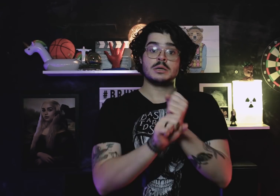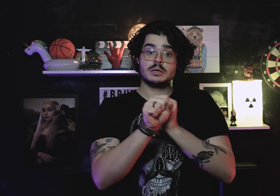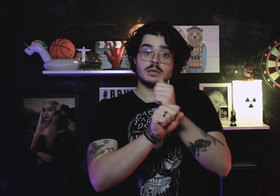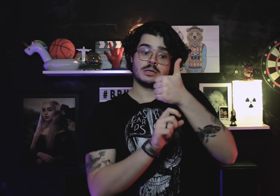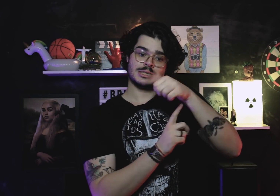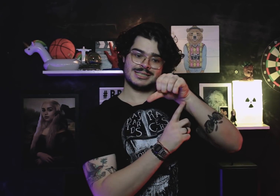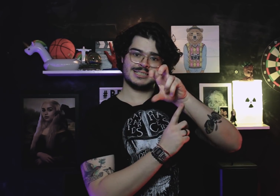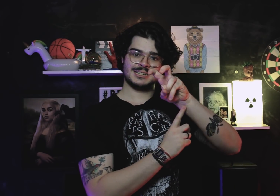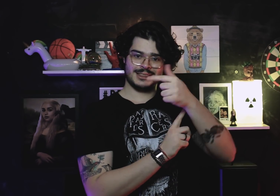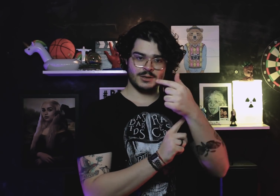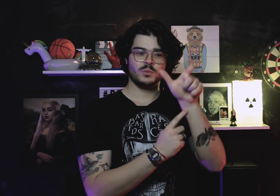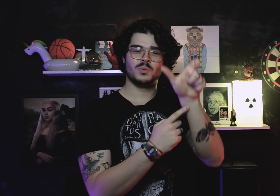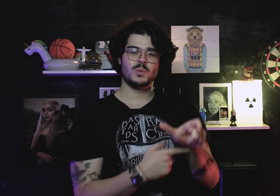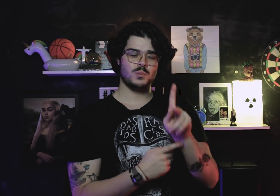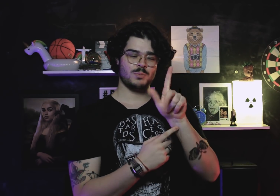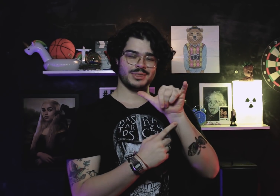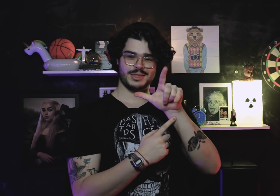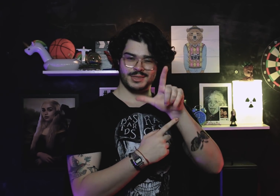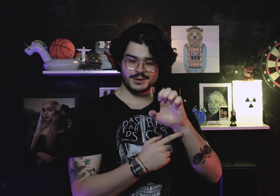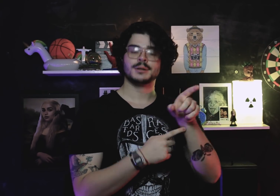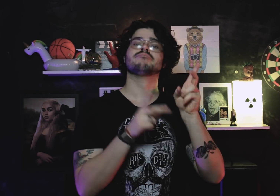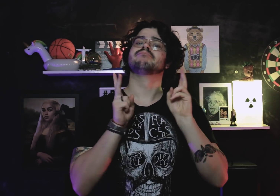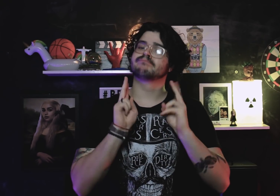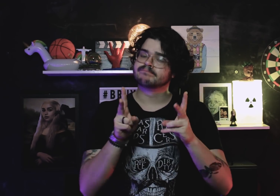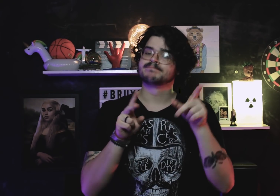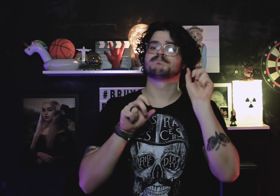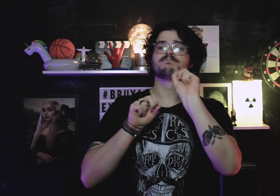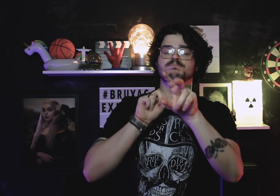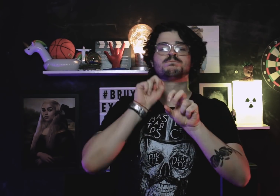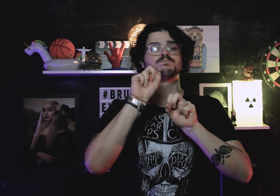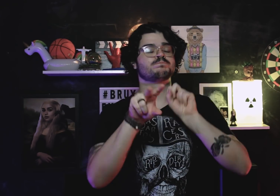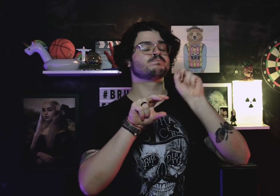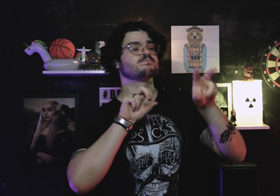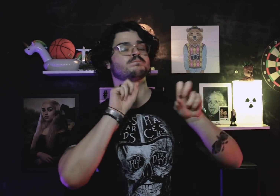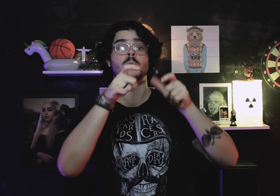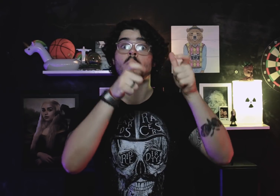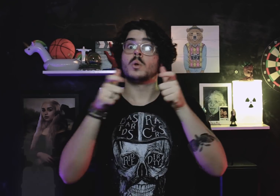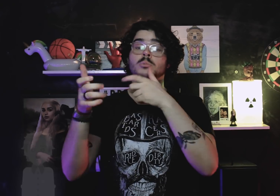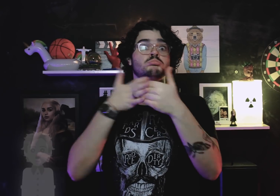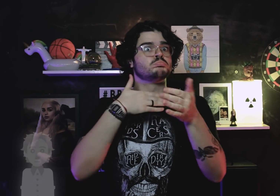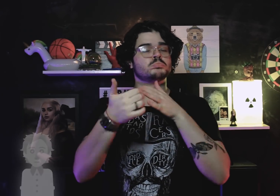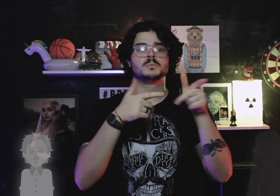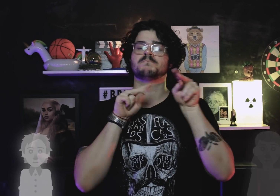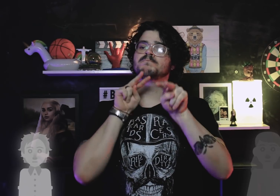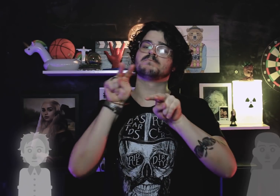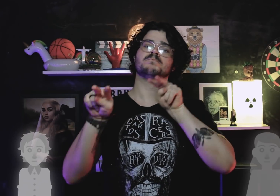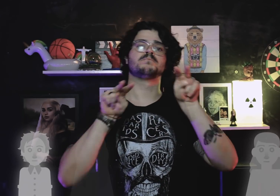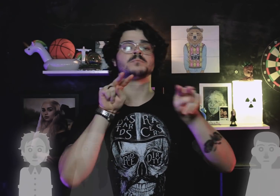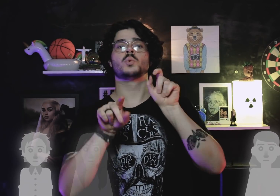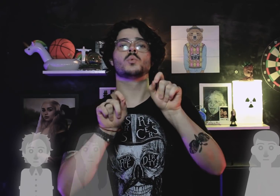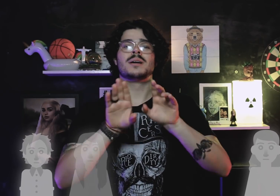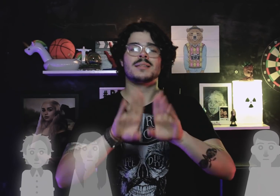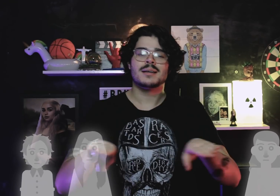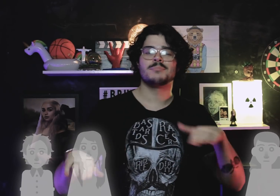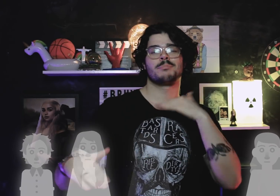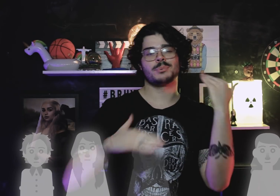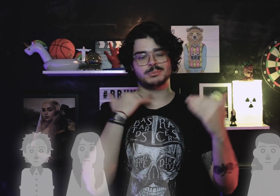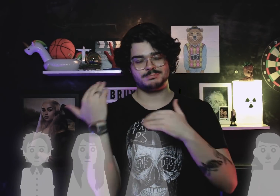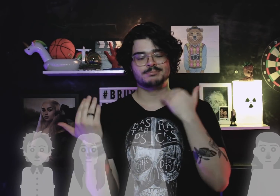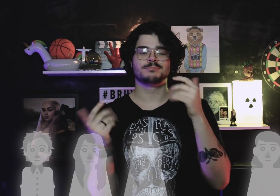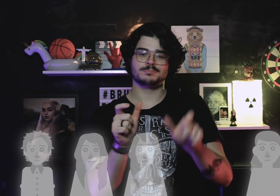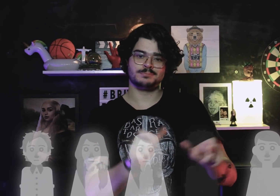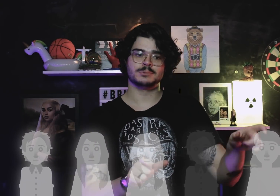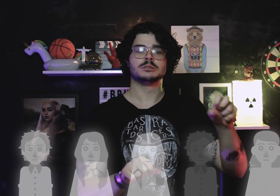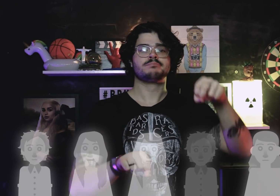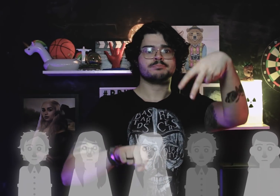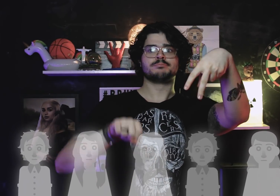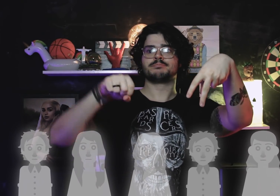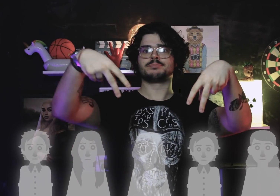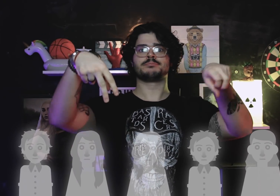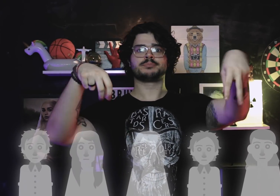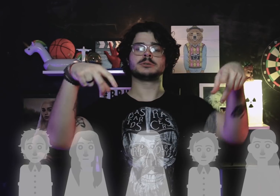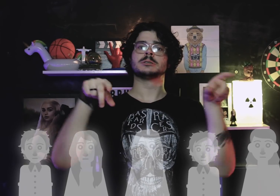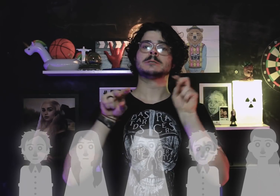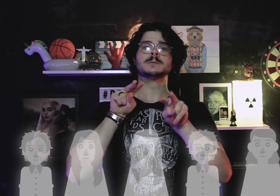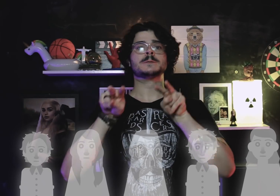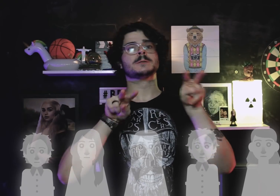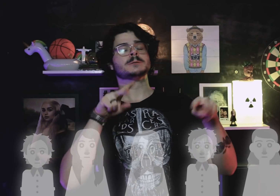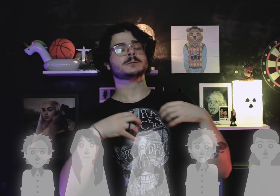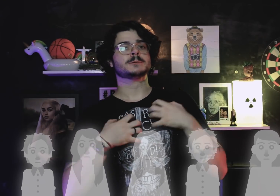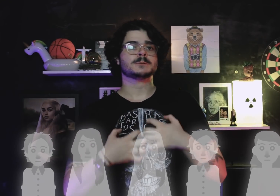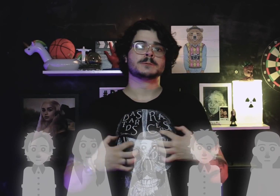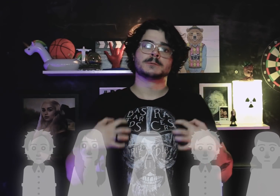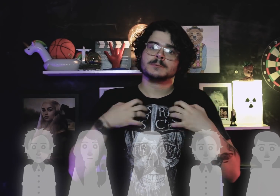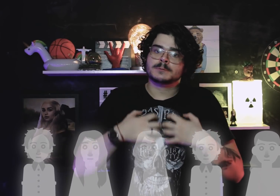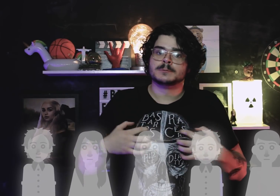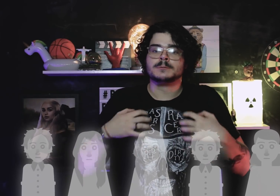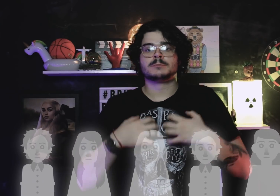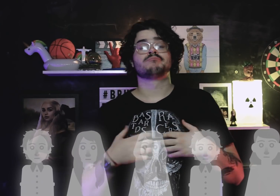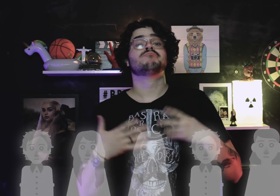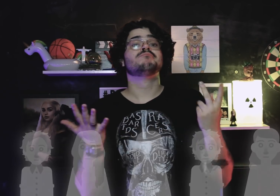In 1957, Kyle still saw those seven children dead in front of him anywhere,